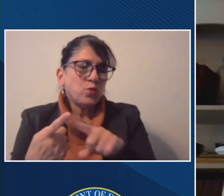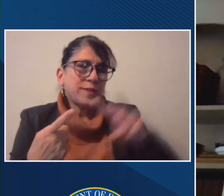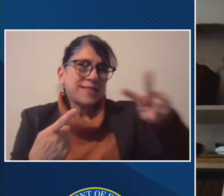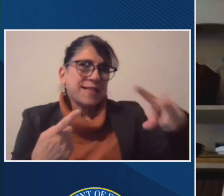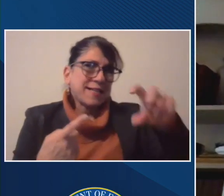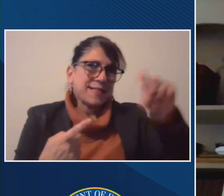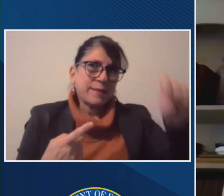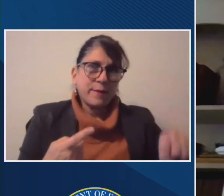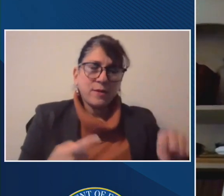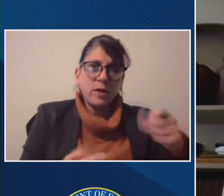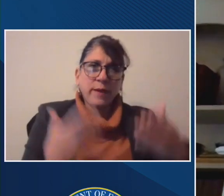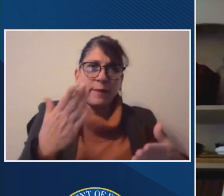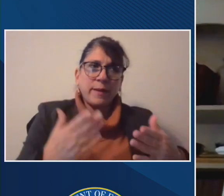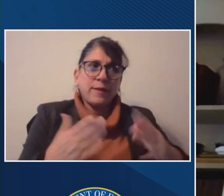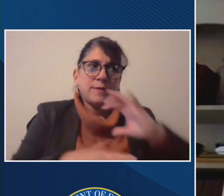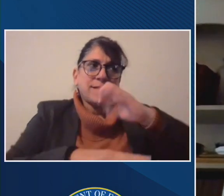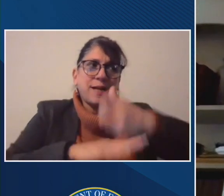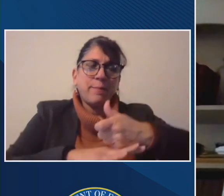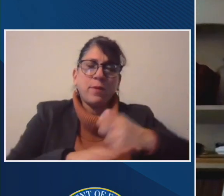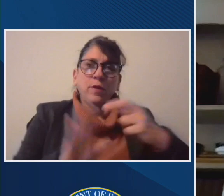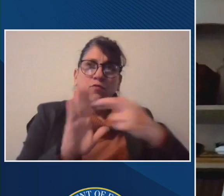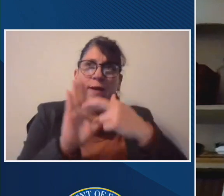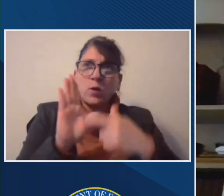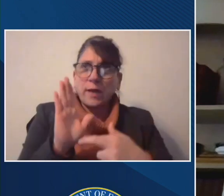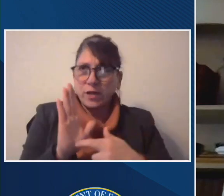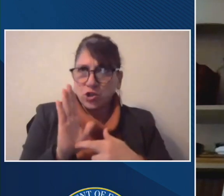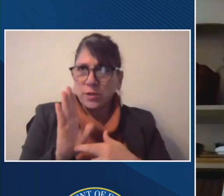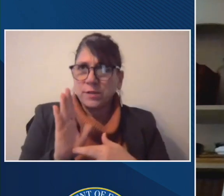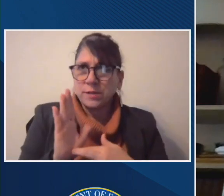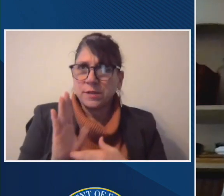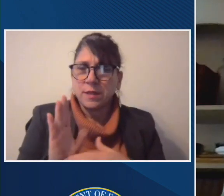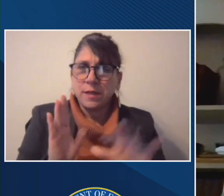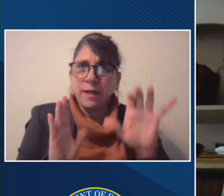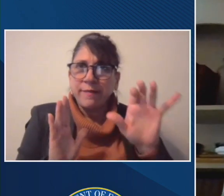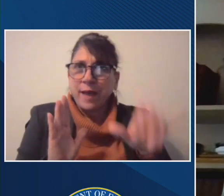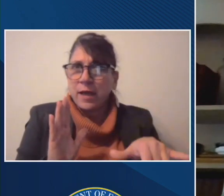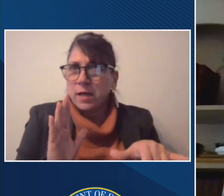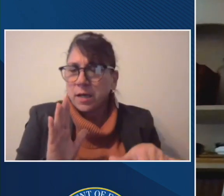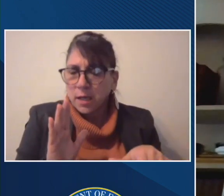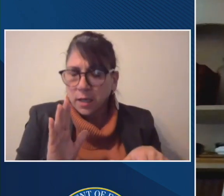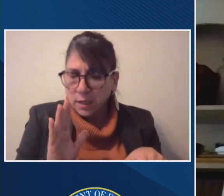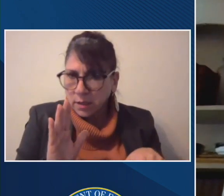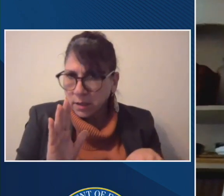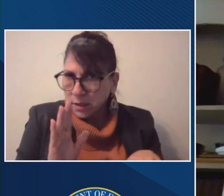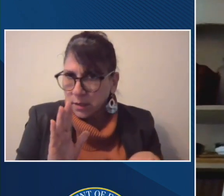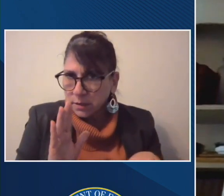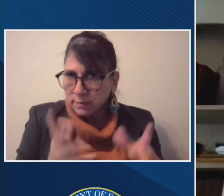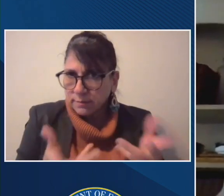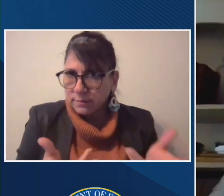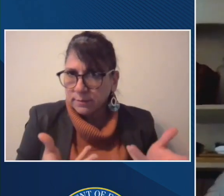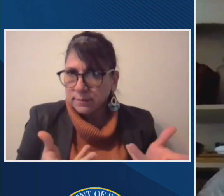regulation such a way that maybe at the end of the academic year, following the